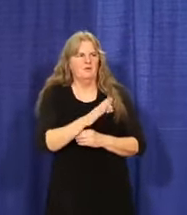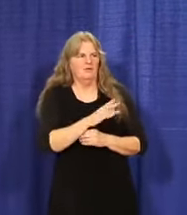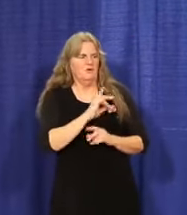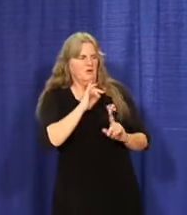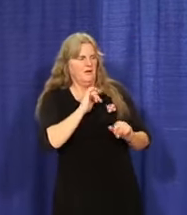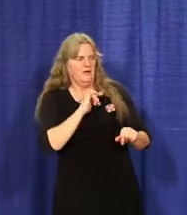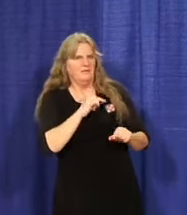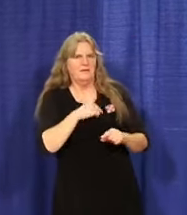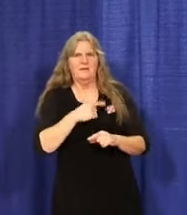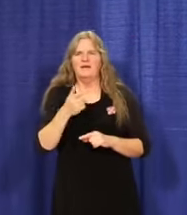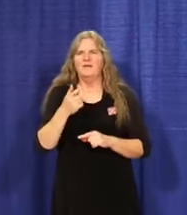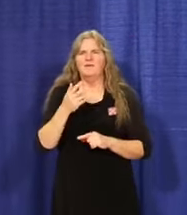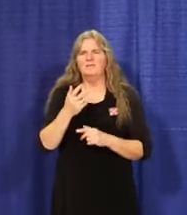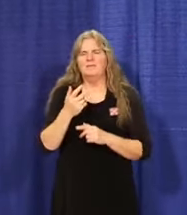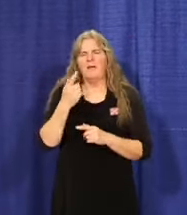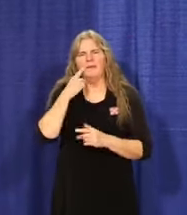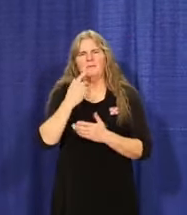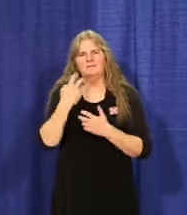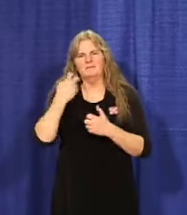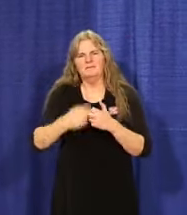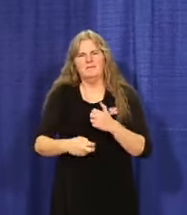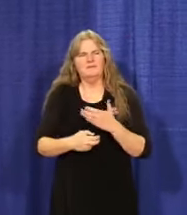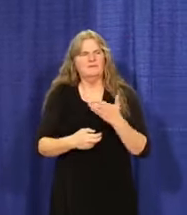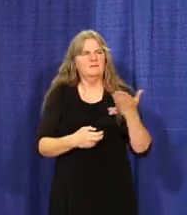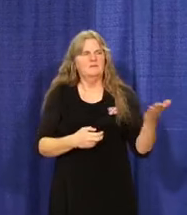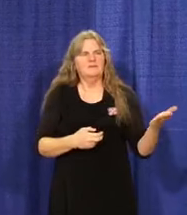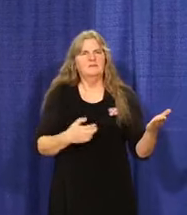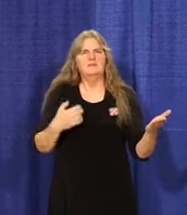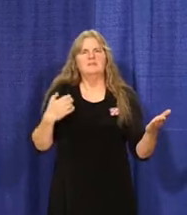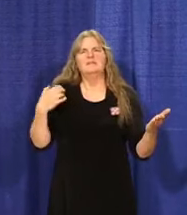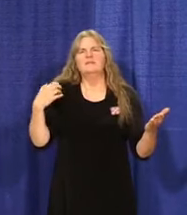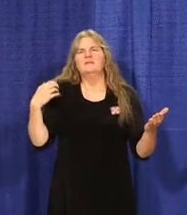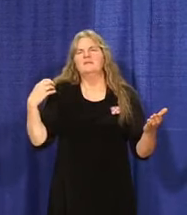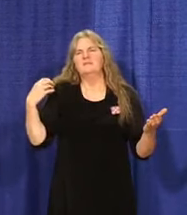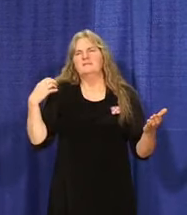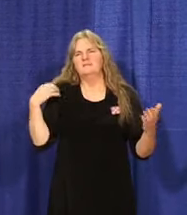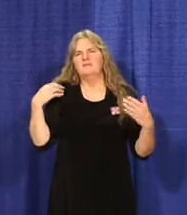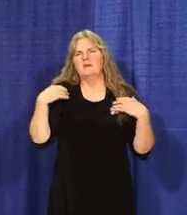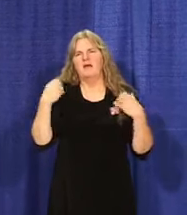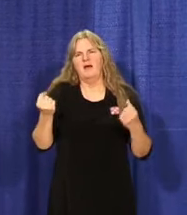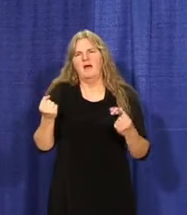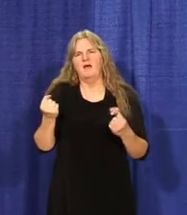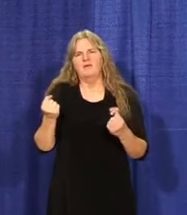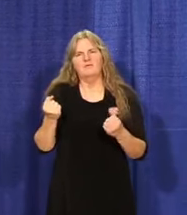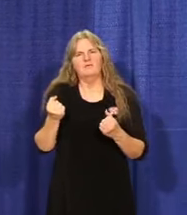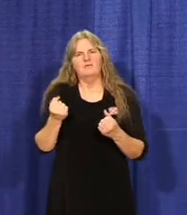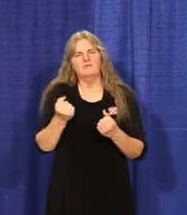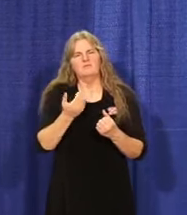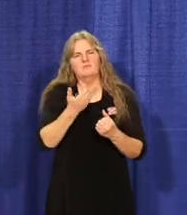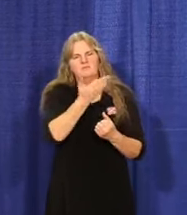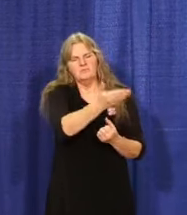medical officers to predict in right now is when people are